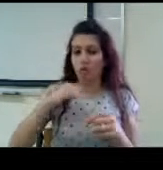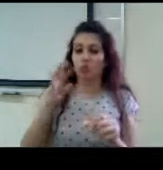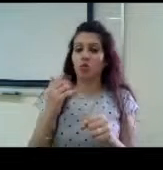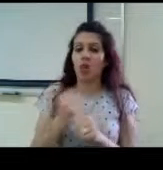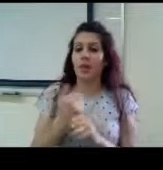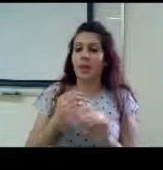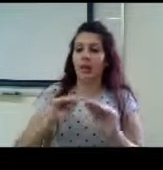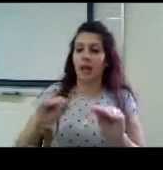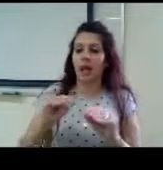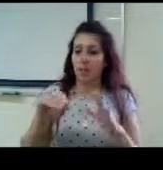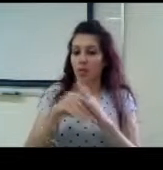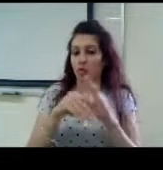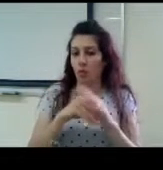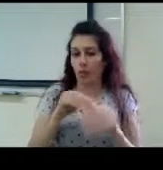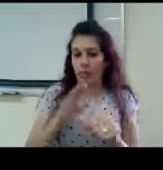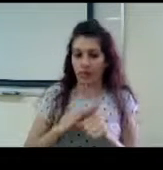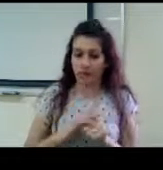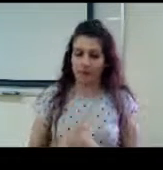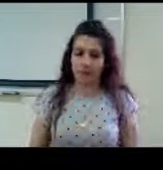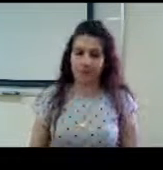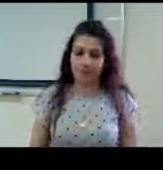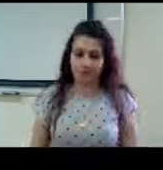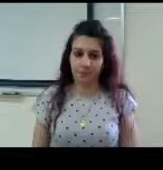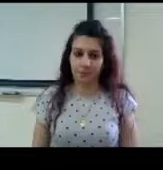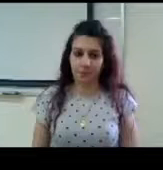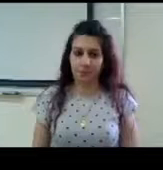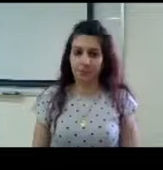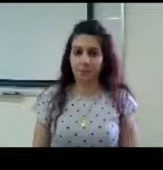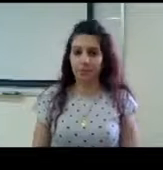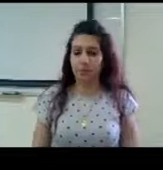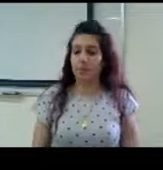enhance access through leveraging technological and pedagogical advances